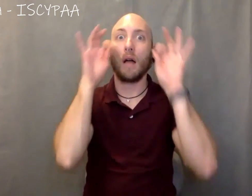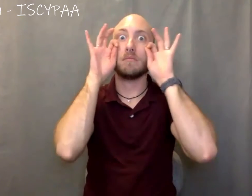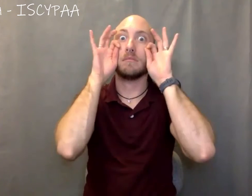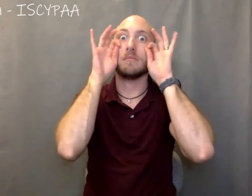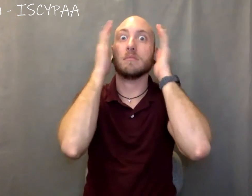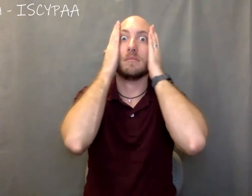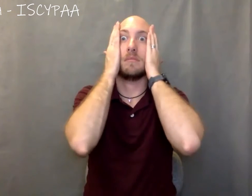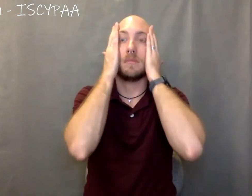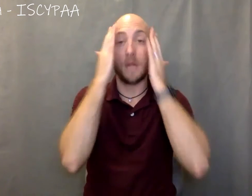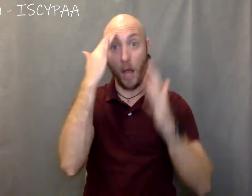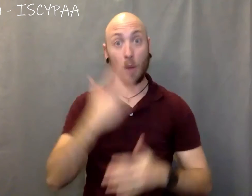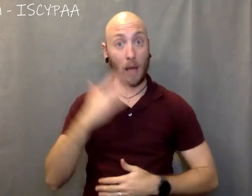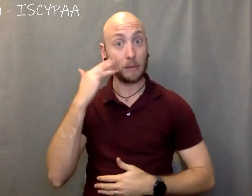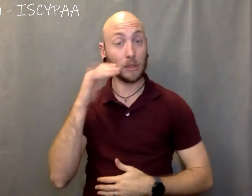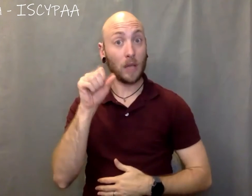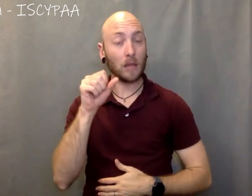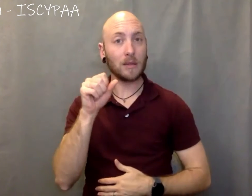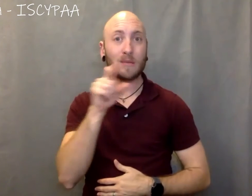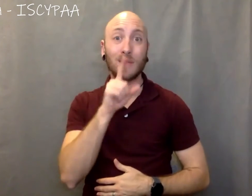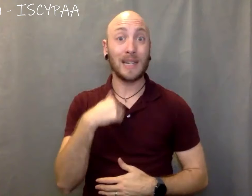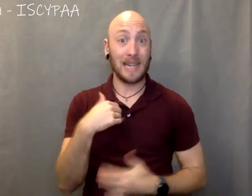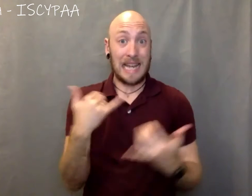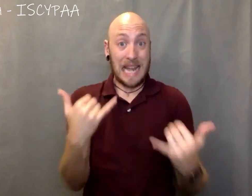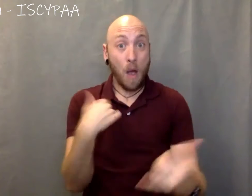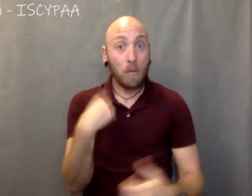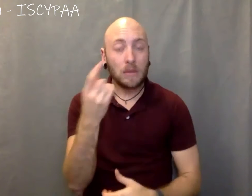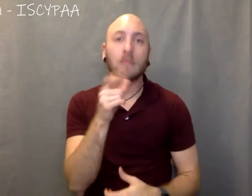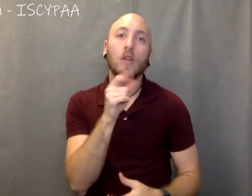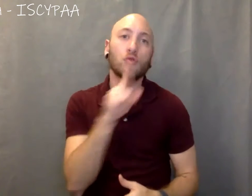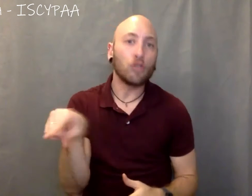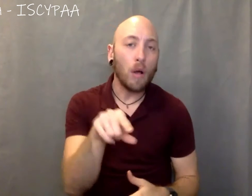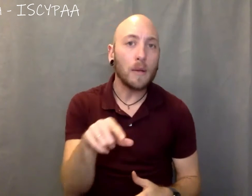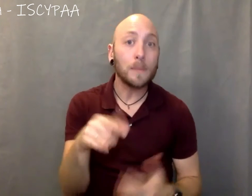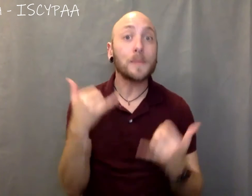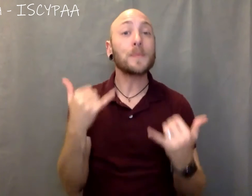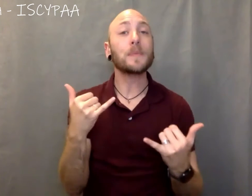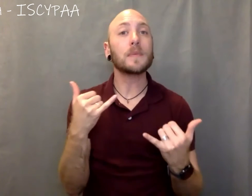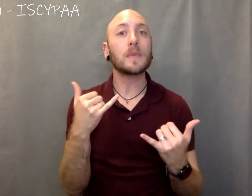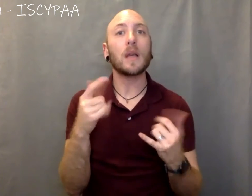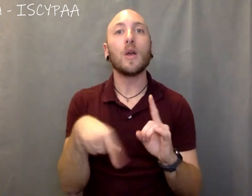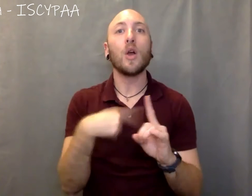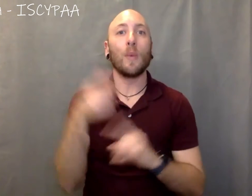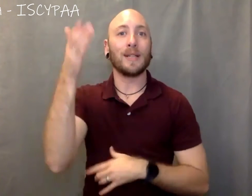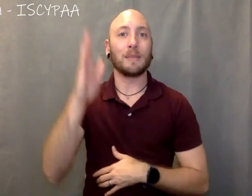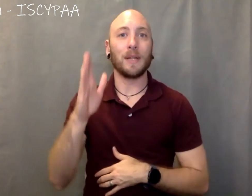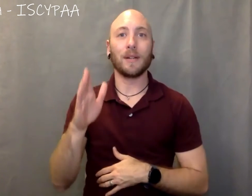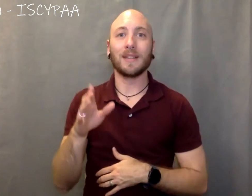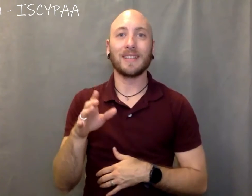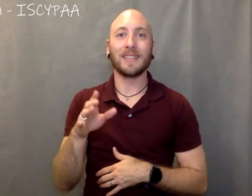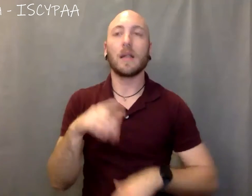but I do know that like, you know, I don't know about you guys but like I don't respond well to speakers that talk about how great their life is and like